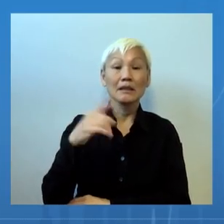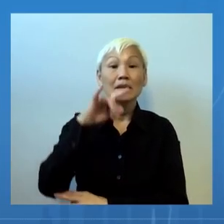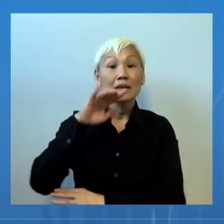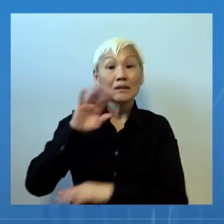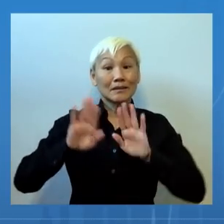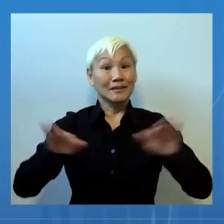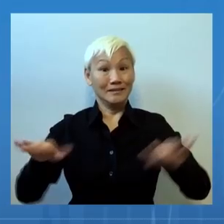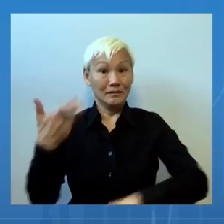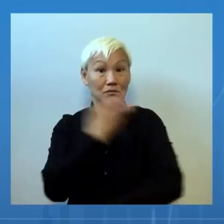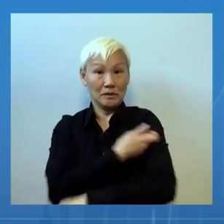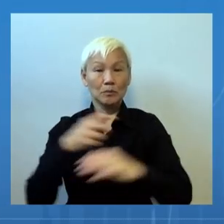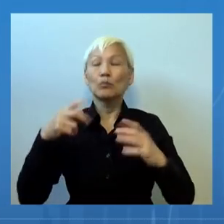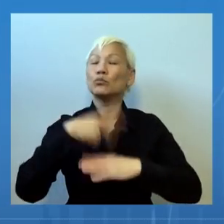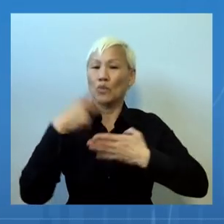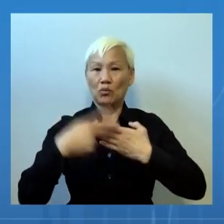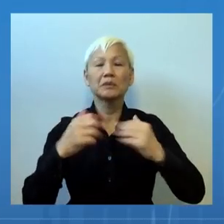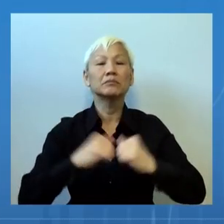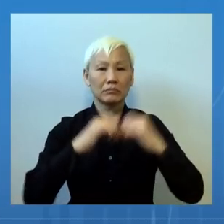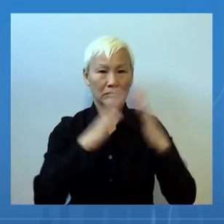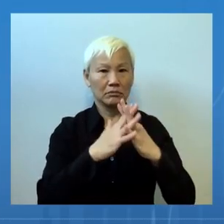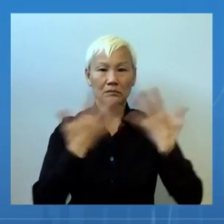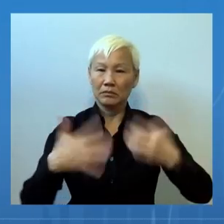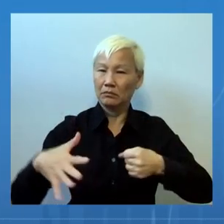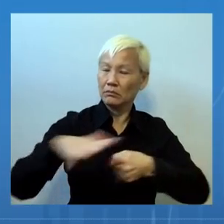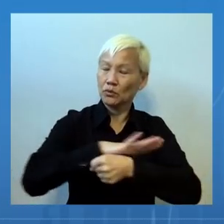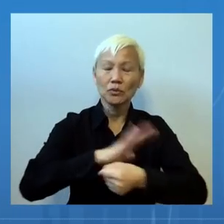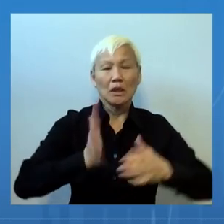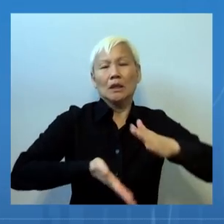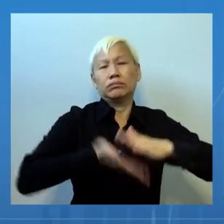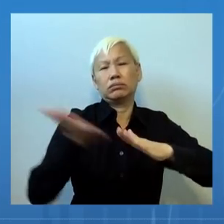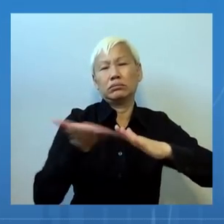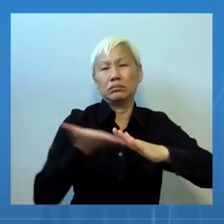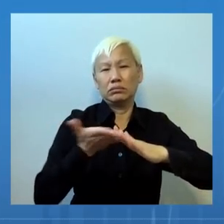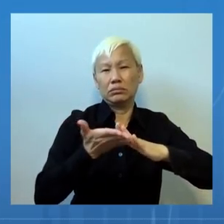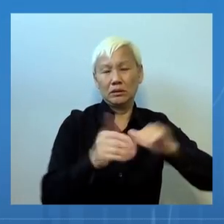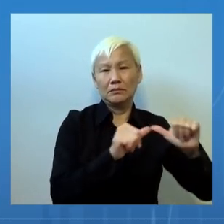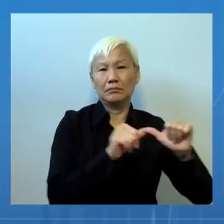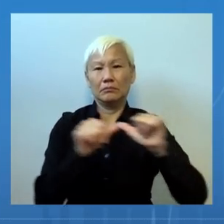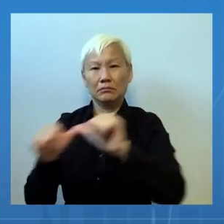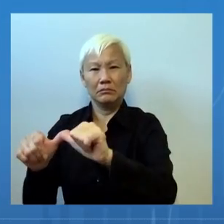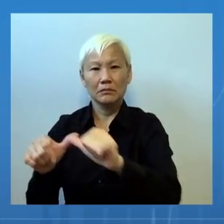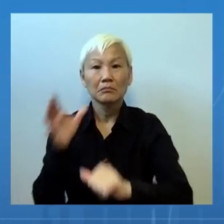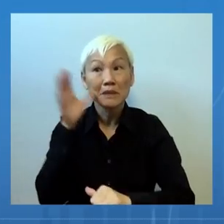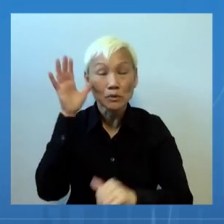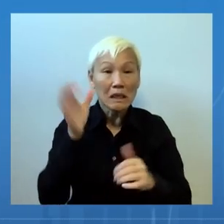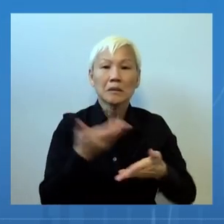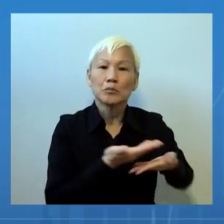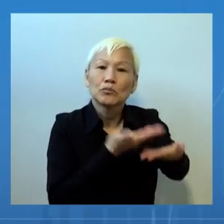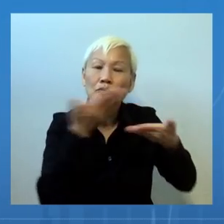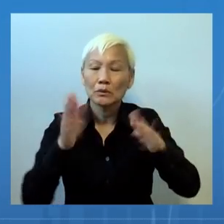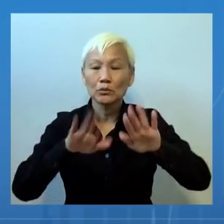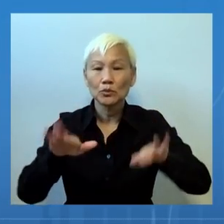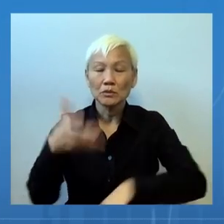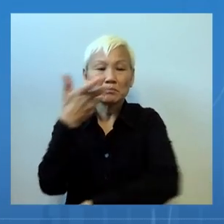at convenient sites they know and trust to get their kids vaccinated. And the number of sites will continue to increase